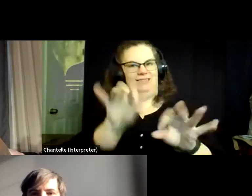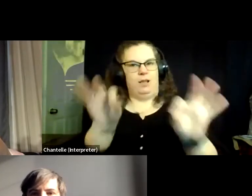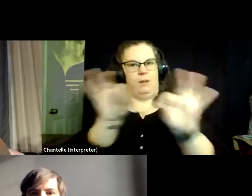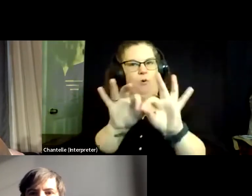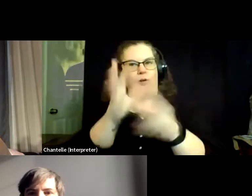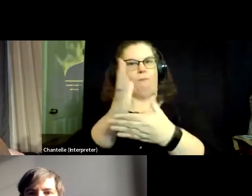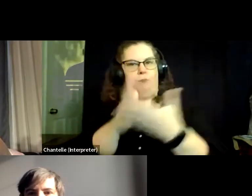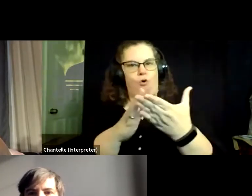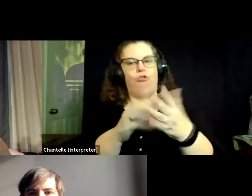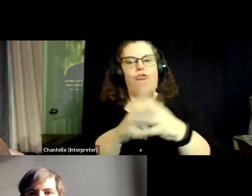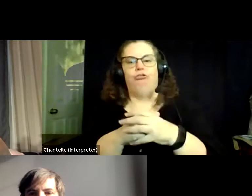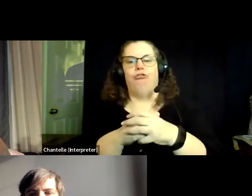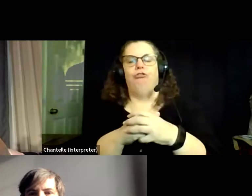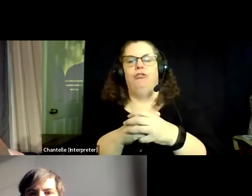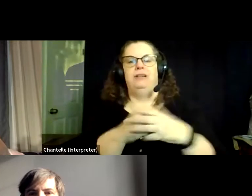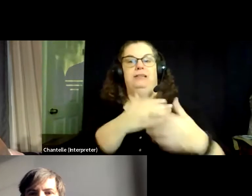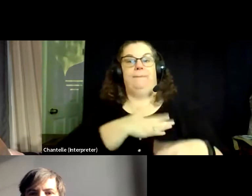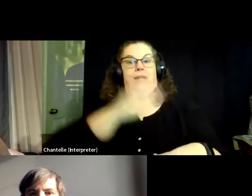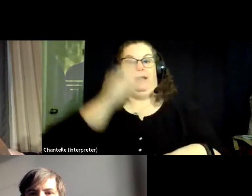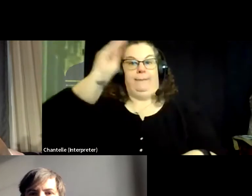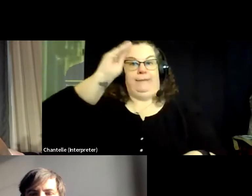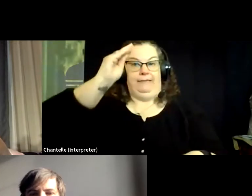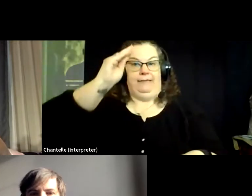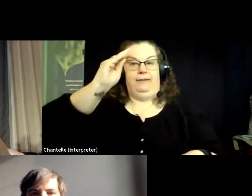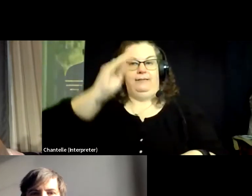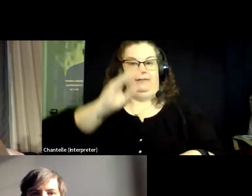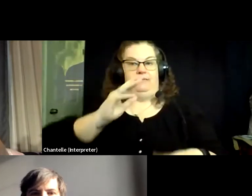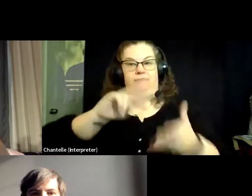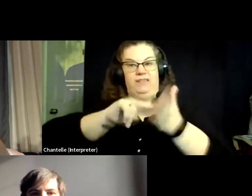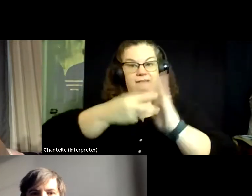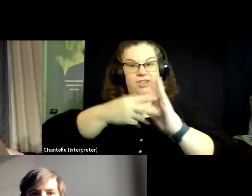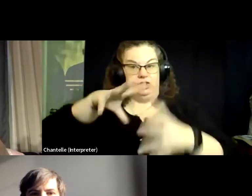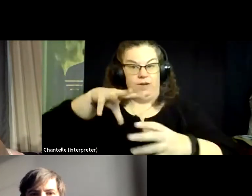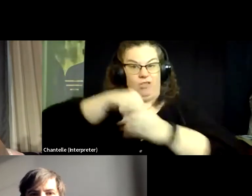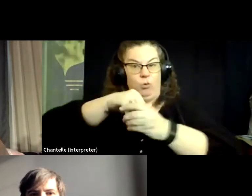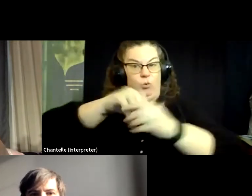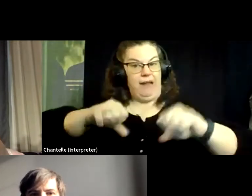start because in my opinion, the definition of inclusion can vary from person to